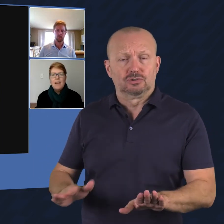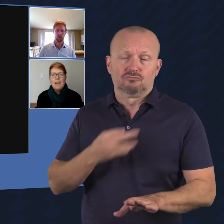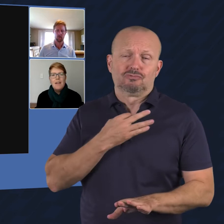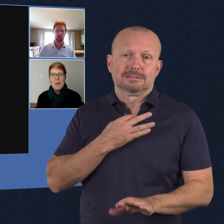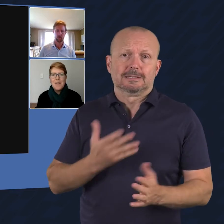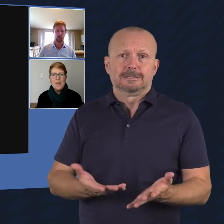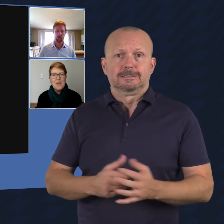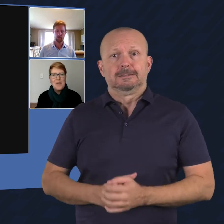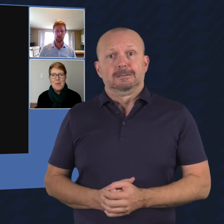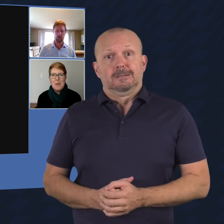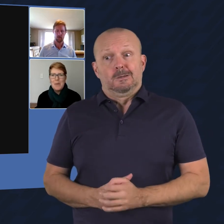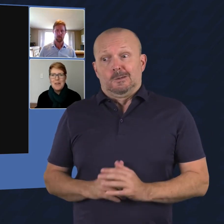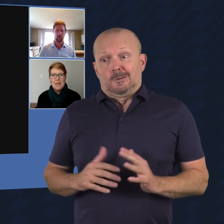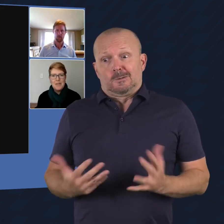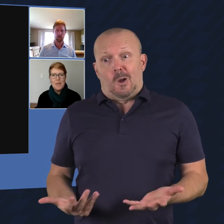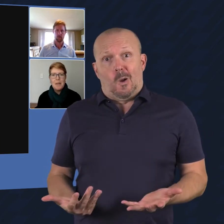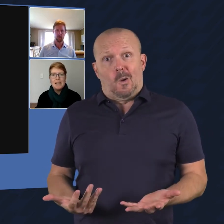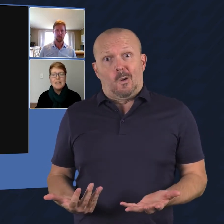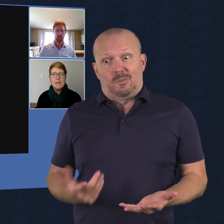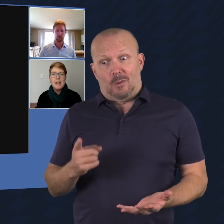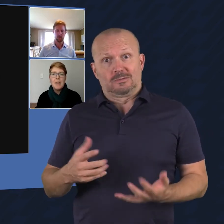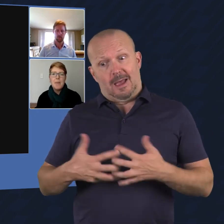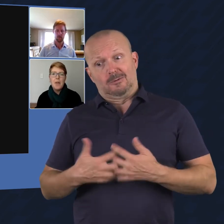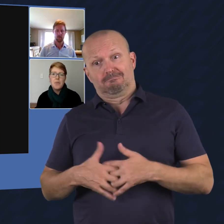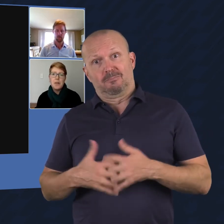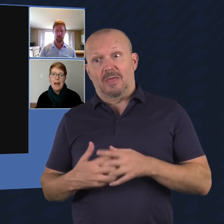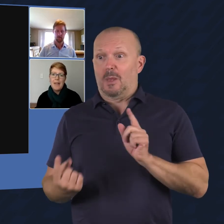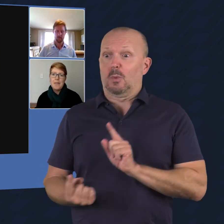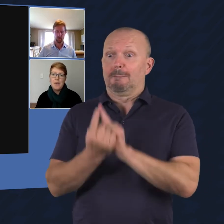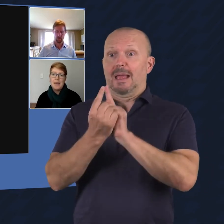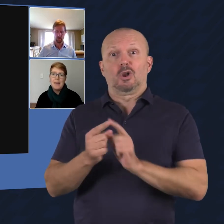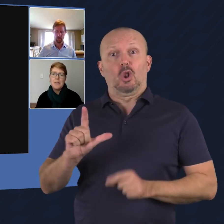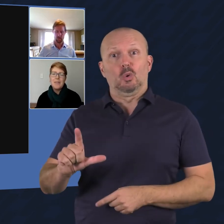So, that brings us to where we met Luke on Twitter as it turned out.